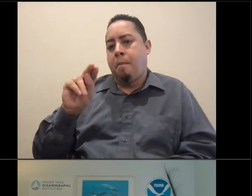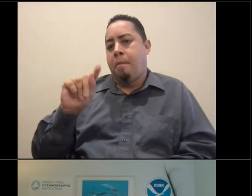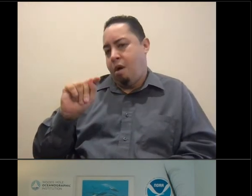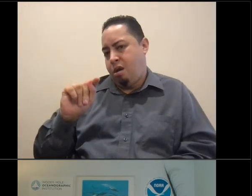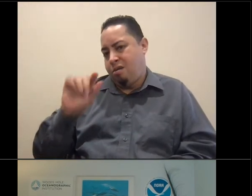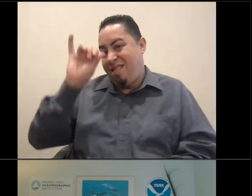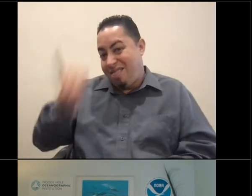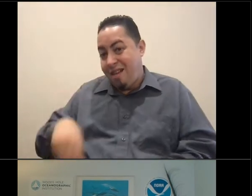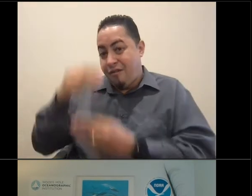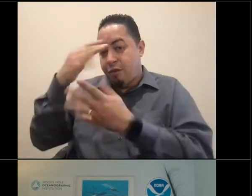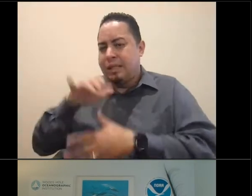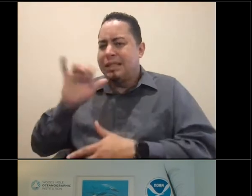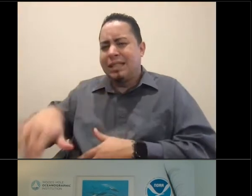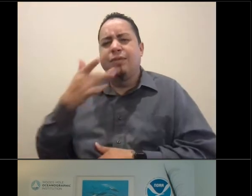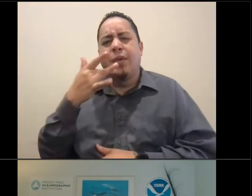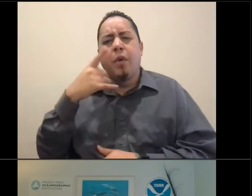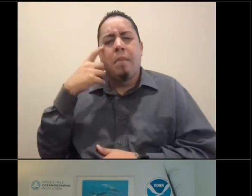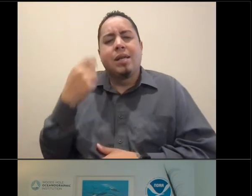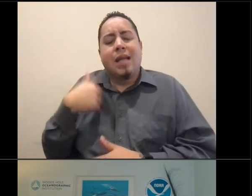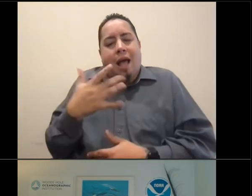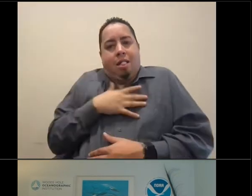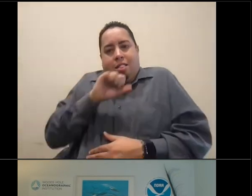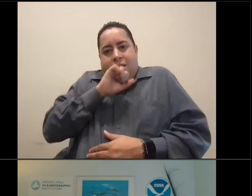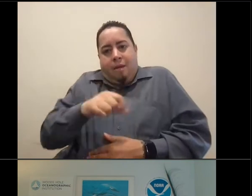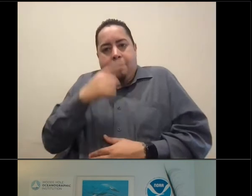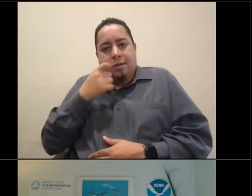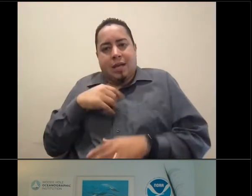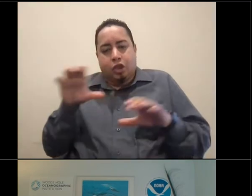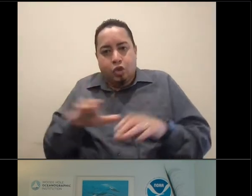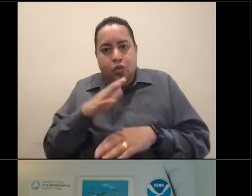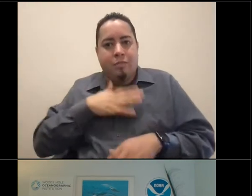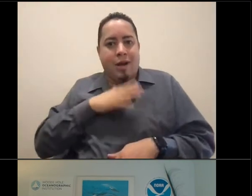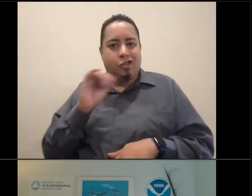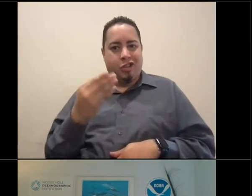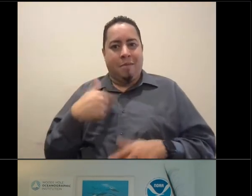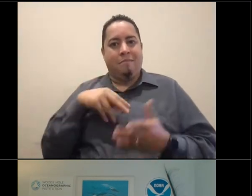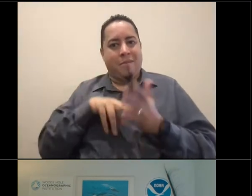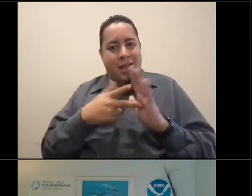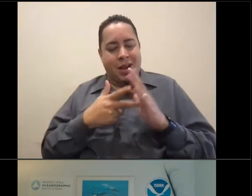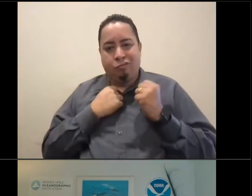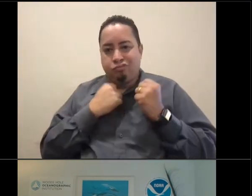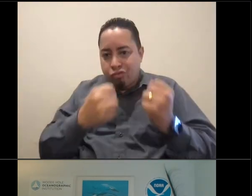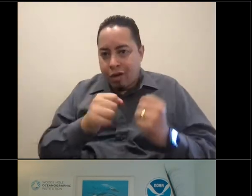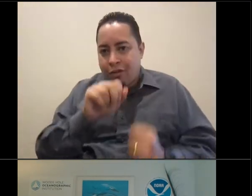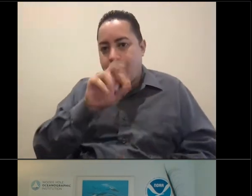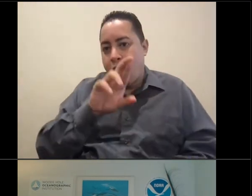because it means we get to be on the ground, doing things like driving, piloting the ROV, assisting,